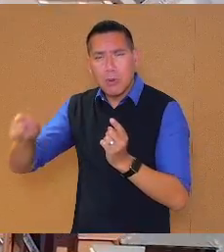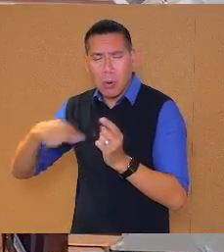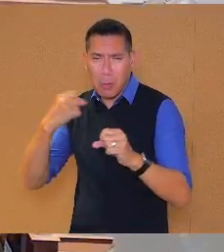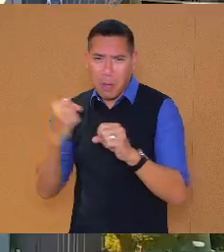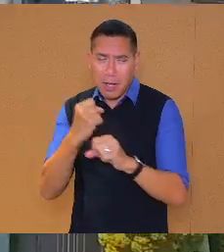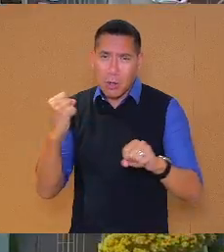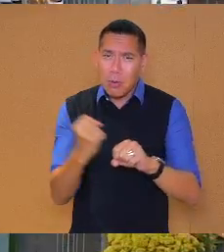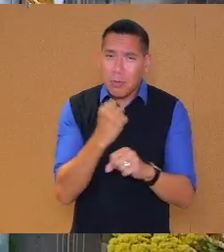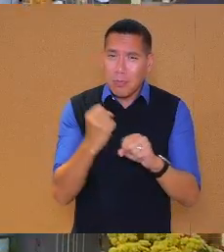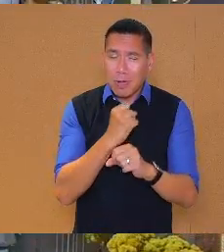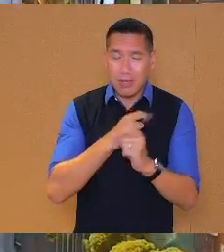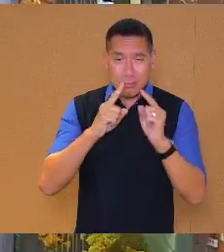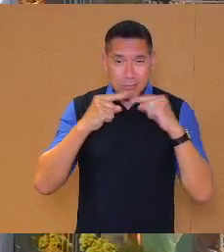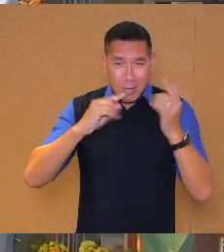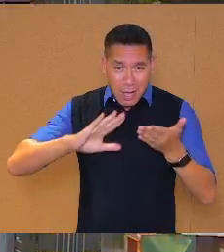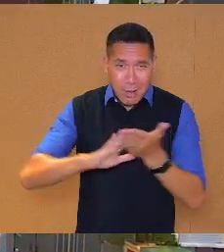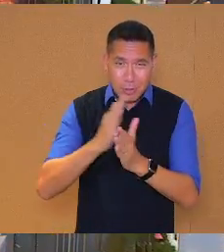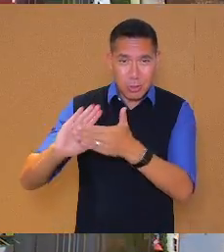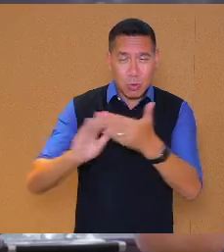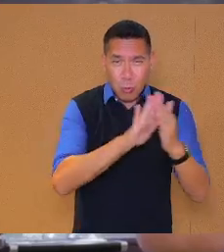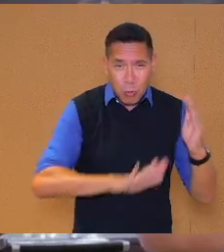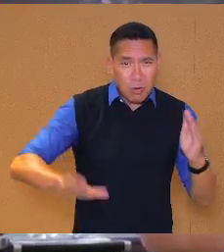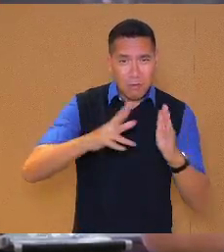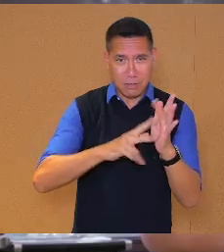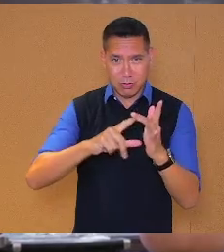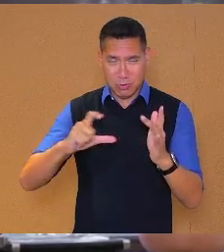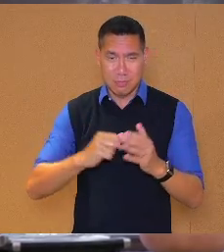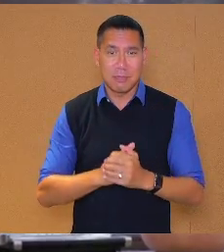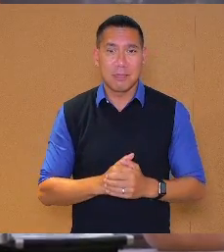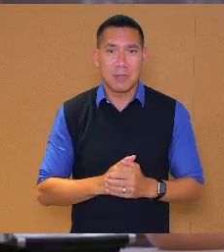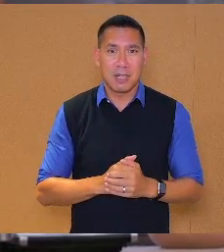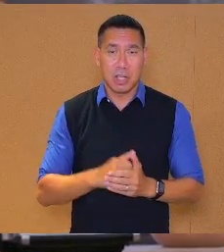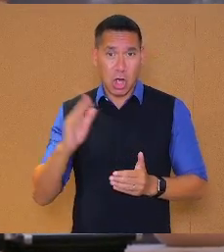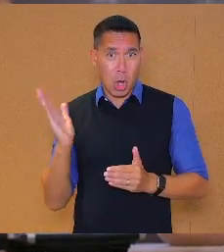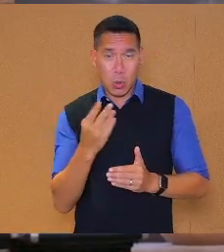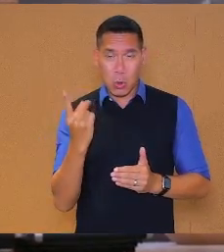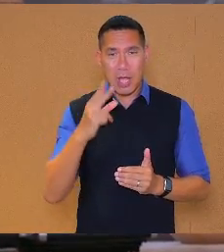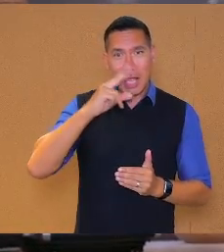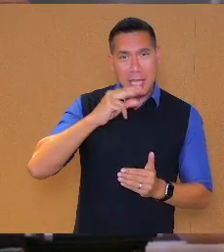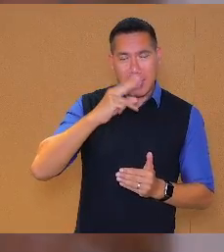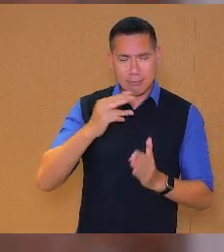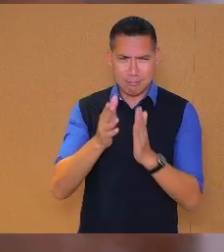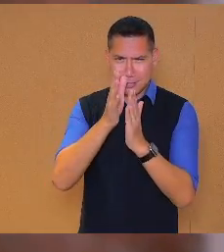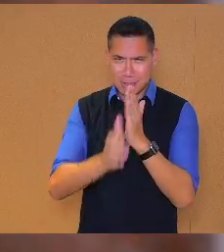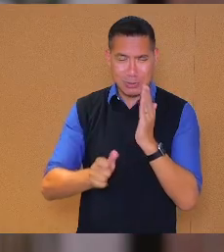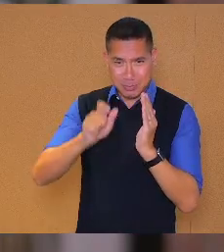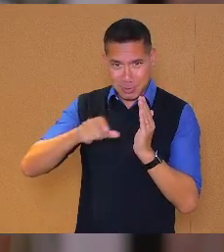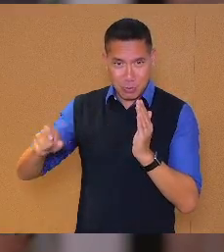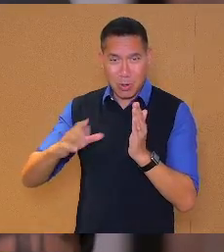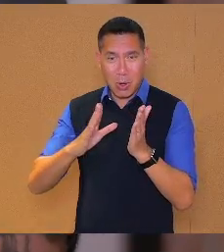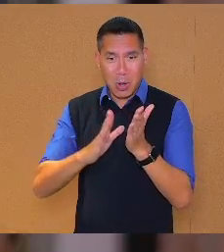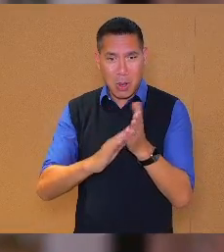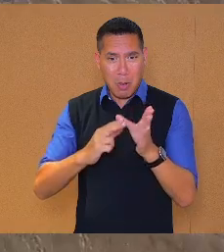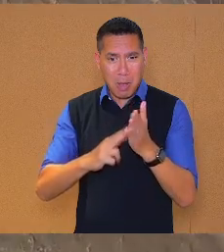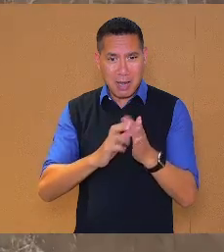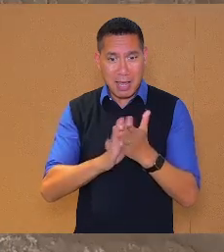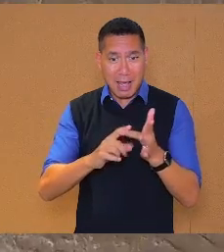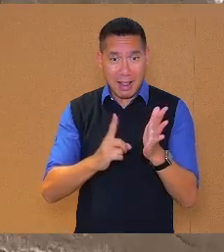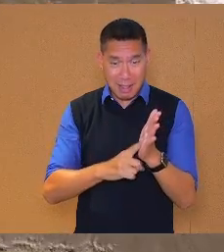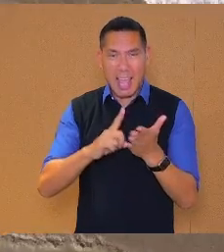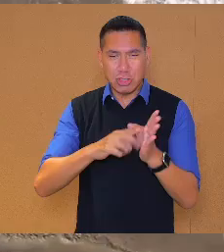Hosted by our young and